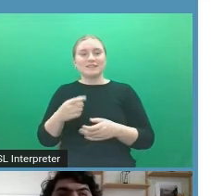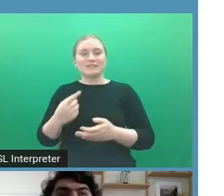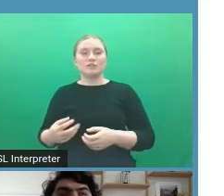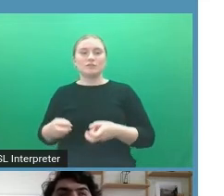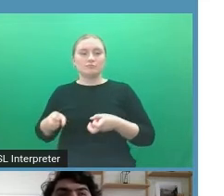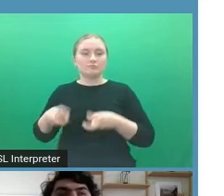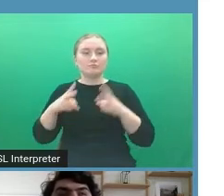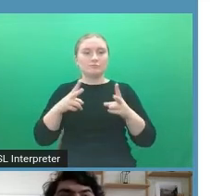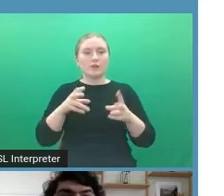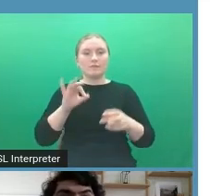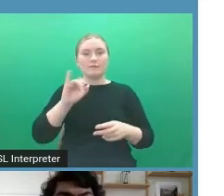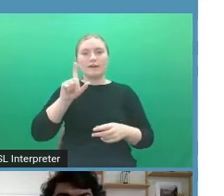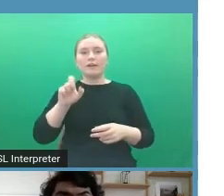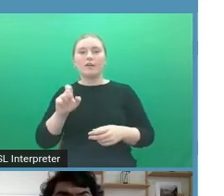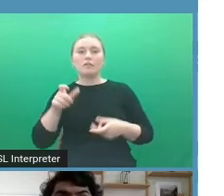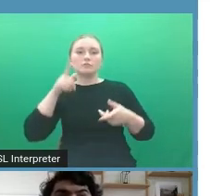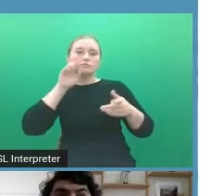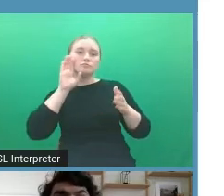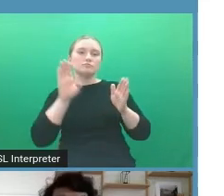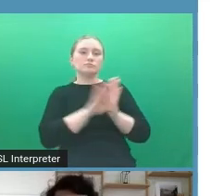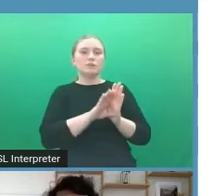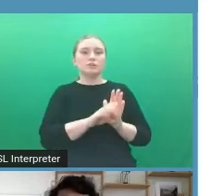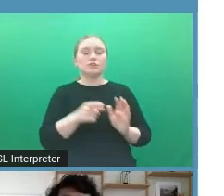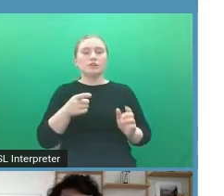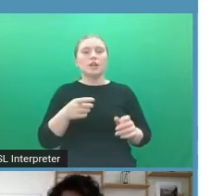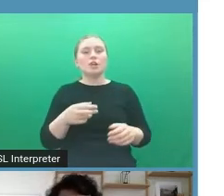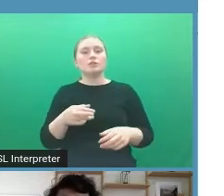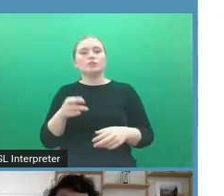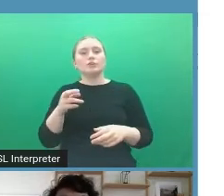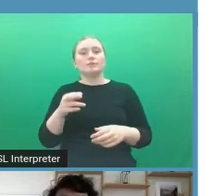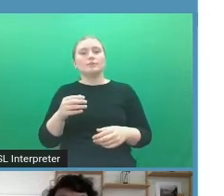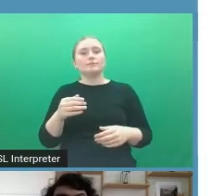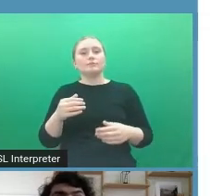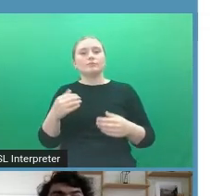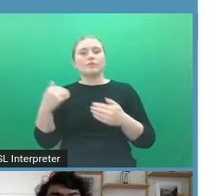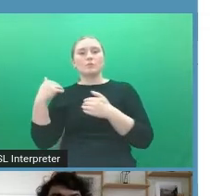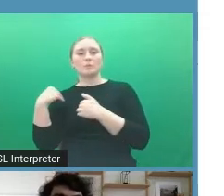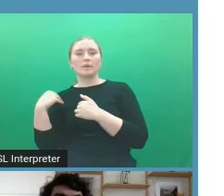does a little bit of rights management for you, content management systems the thing that maybe